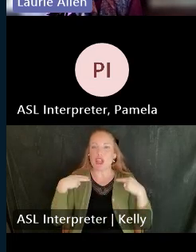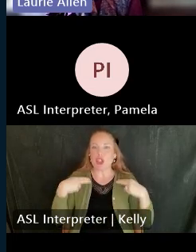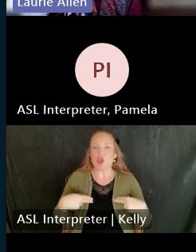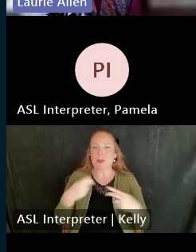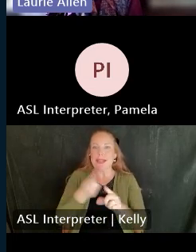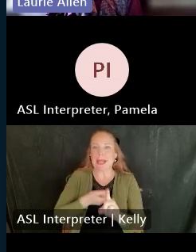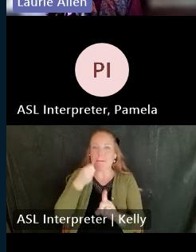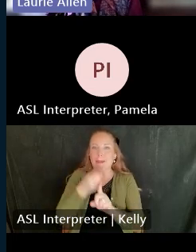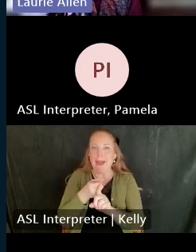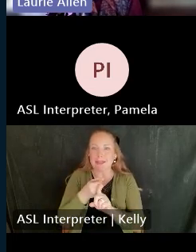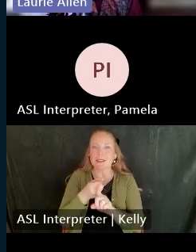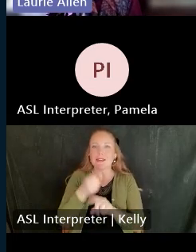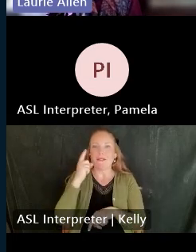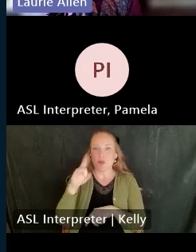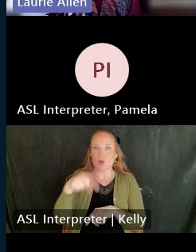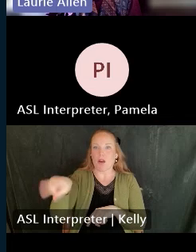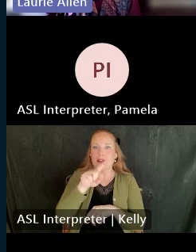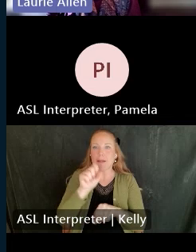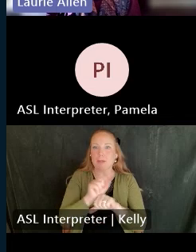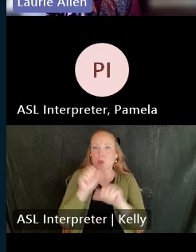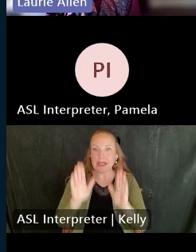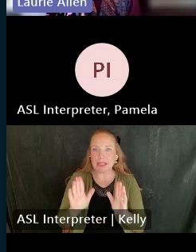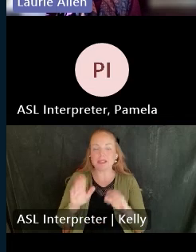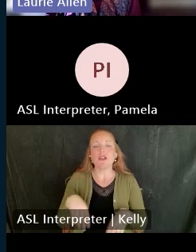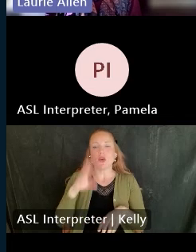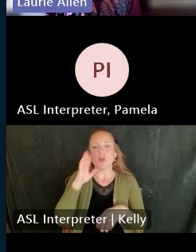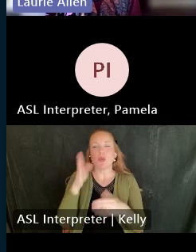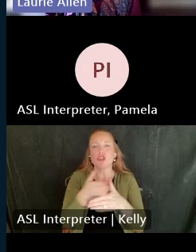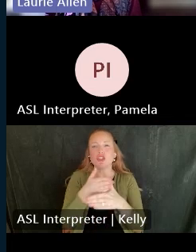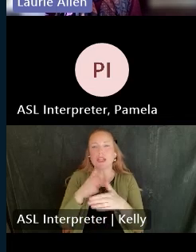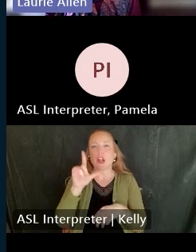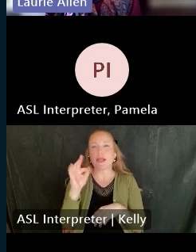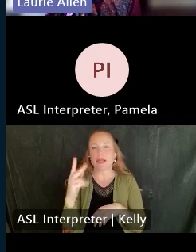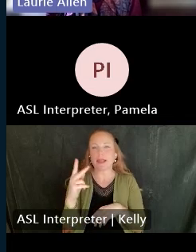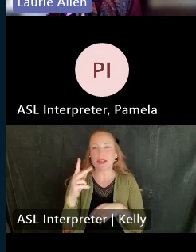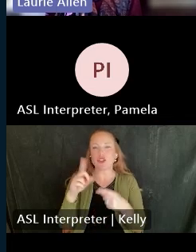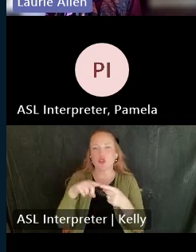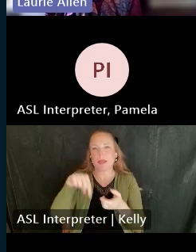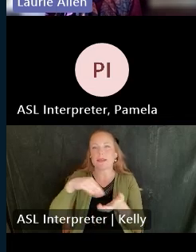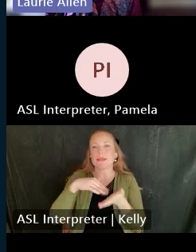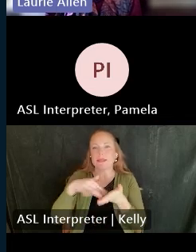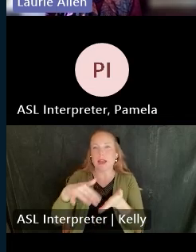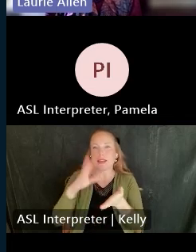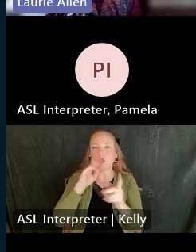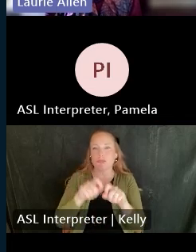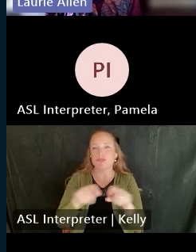And we'll share out this link to the the study as well, but just a few of the statistics.